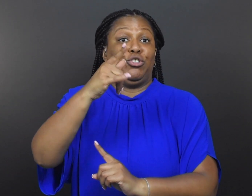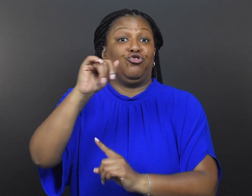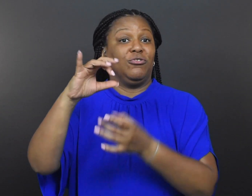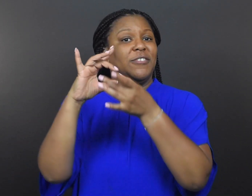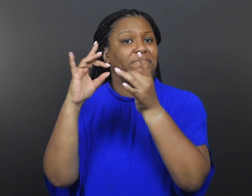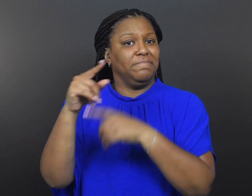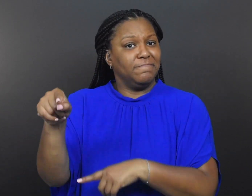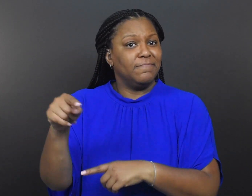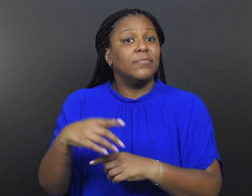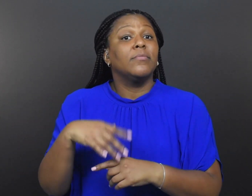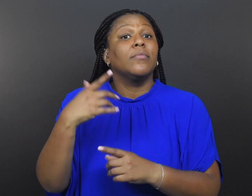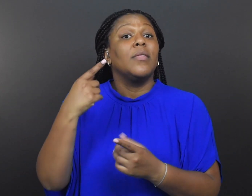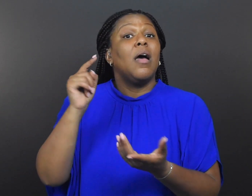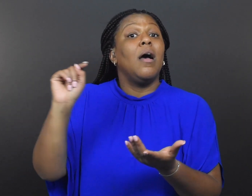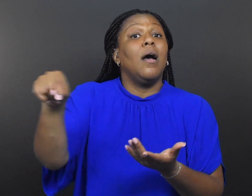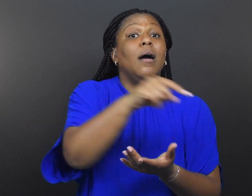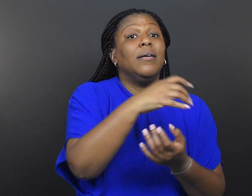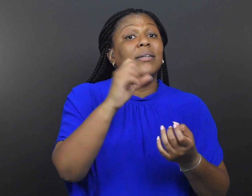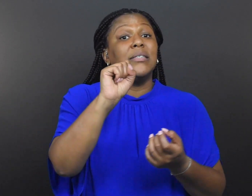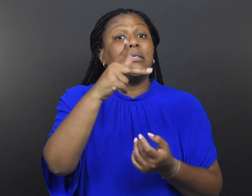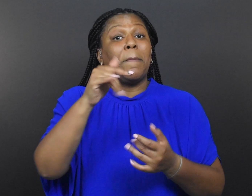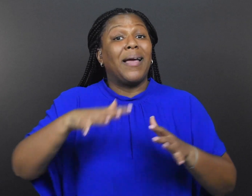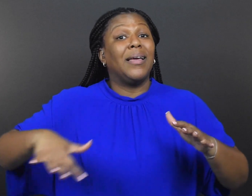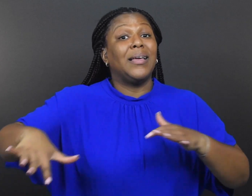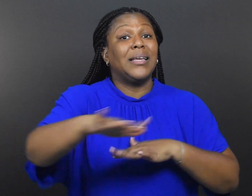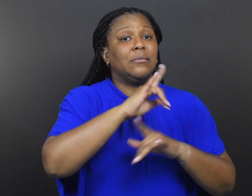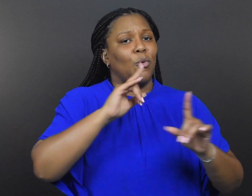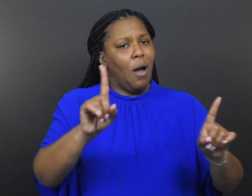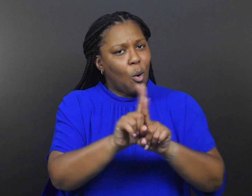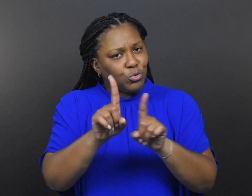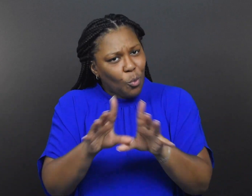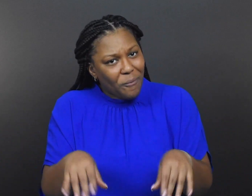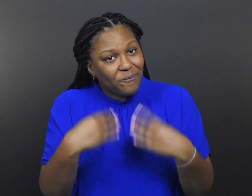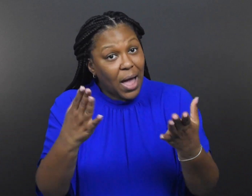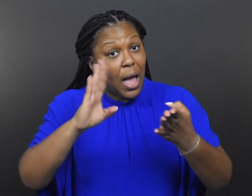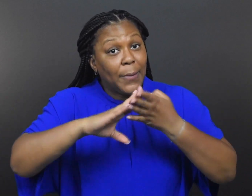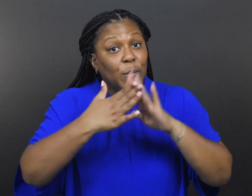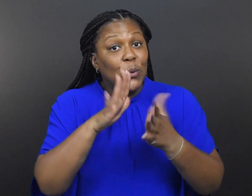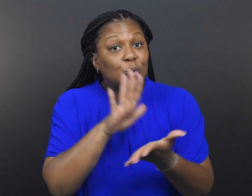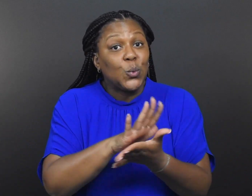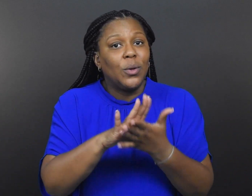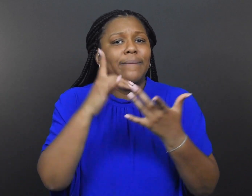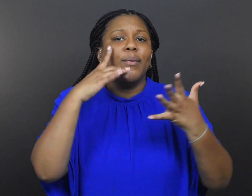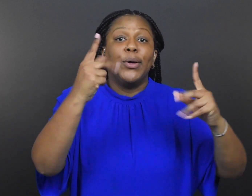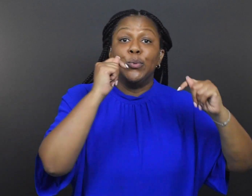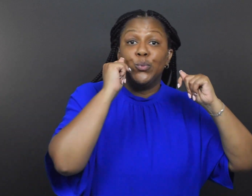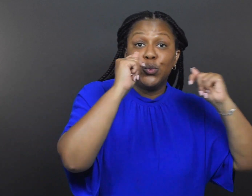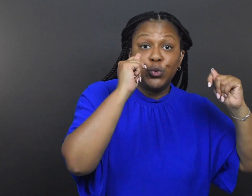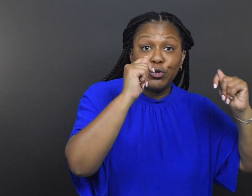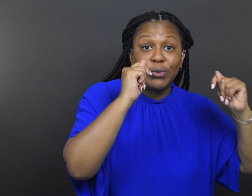Bishop Regina. These spaces were also provided to community schools for tutoring and child care.